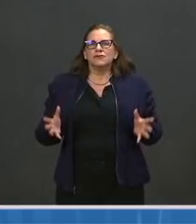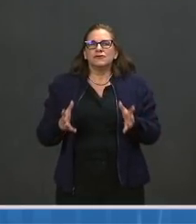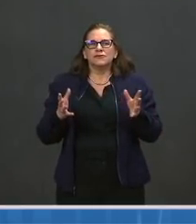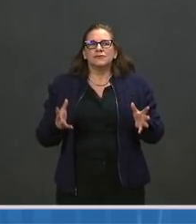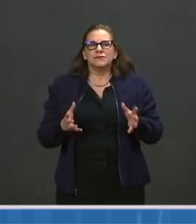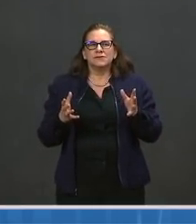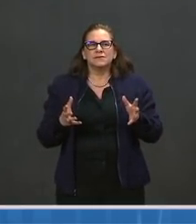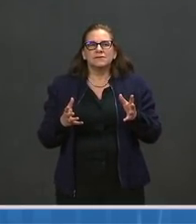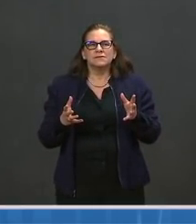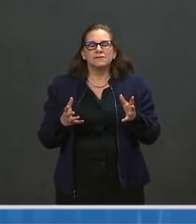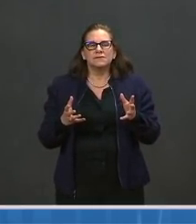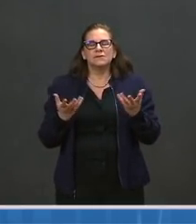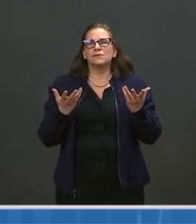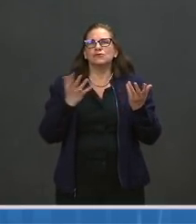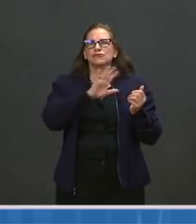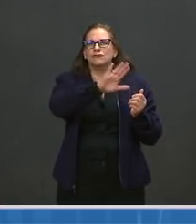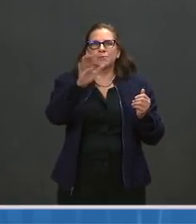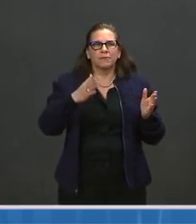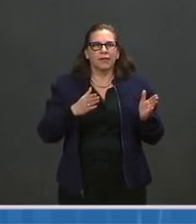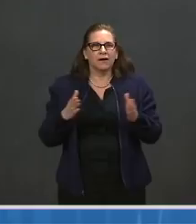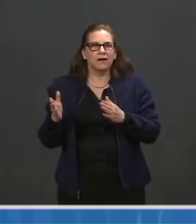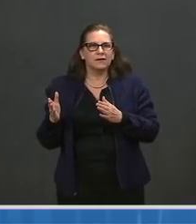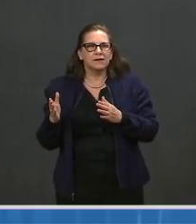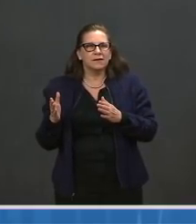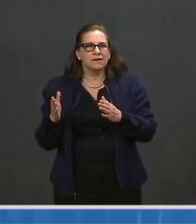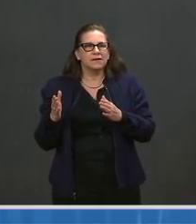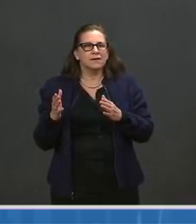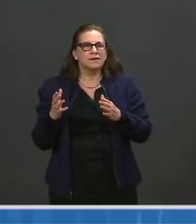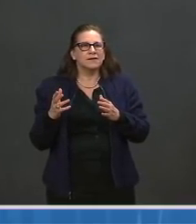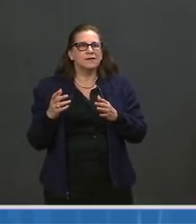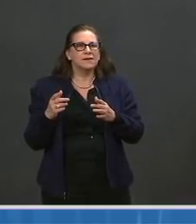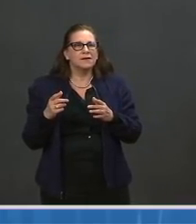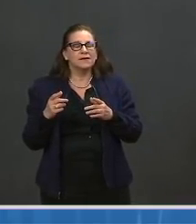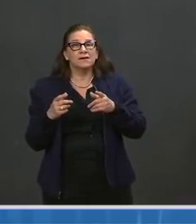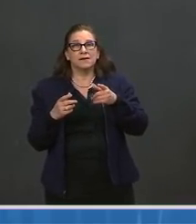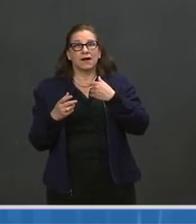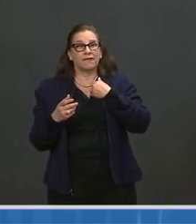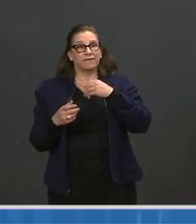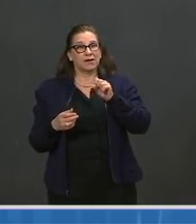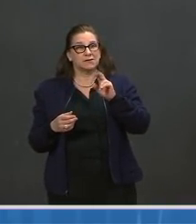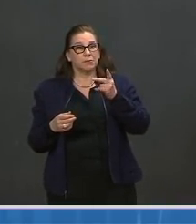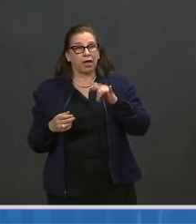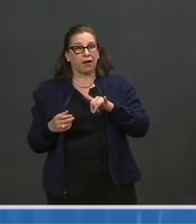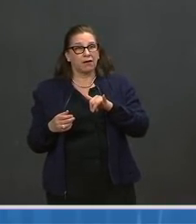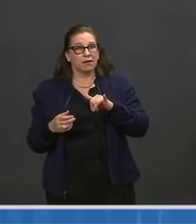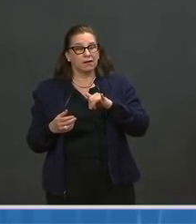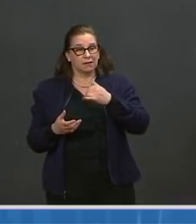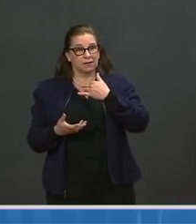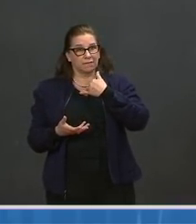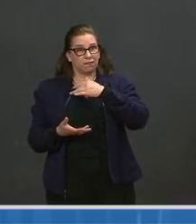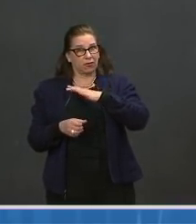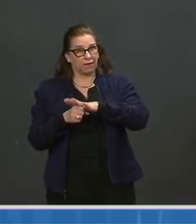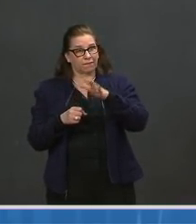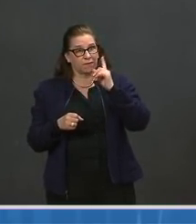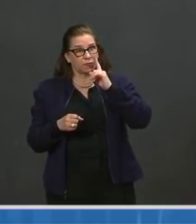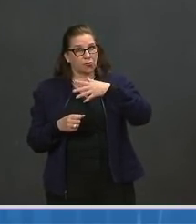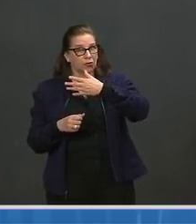whether we're going to have more supply than we need and what the challenges are now? Thanks. Mr. Slavitt: Thank you, Tom. So, first of all, I'll start